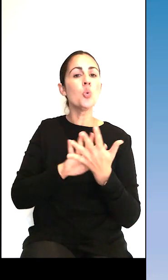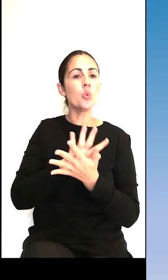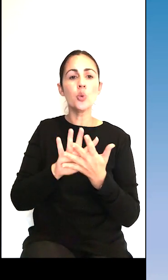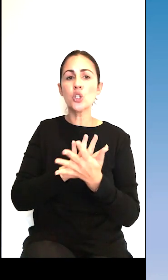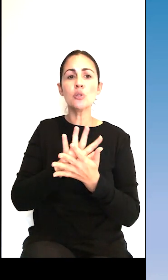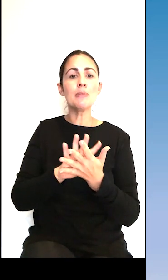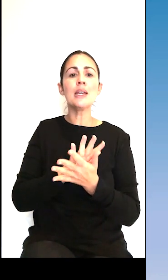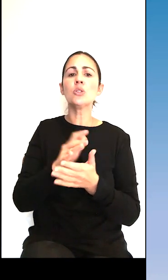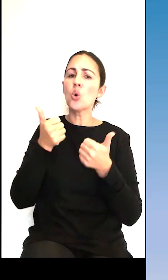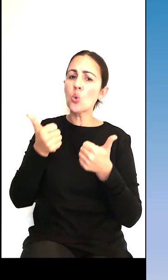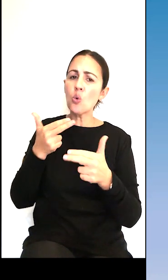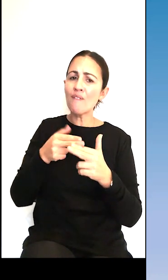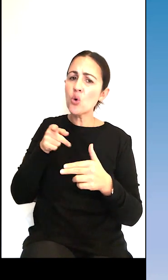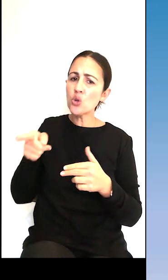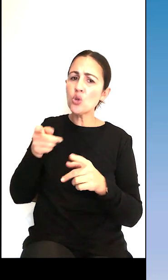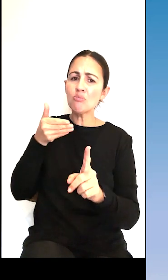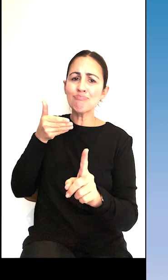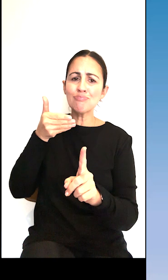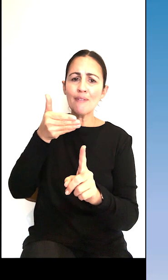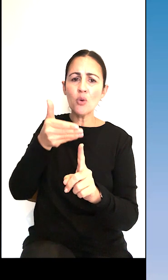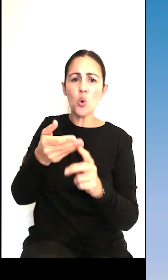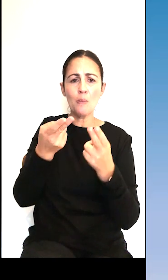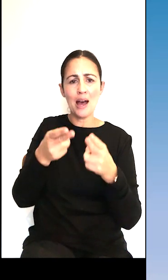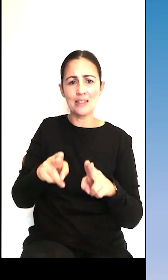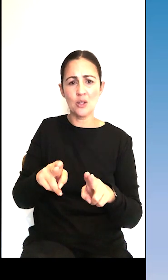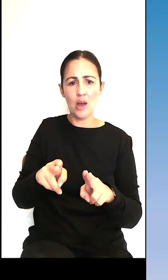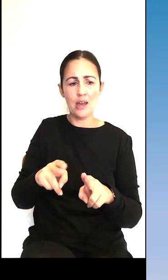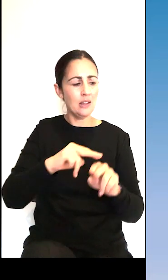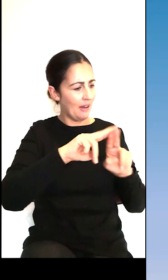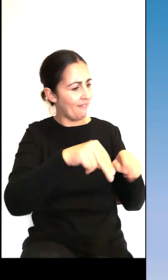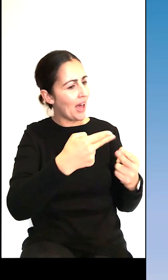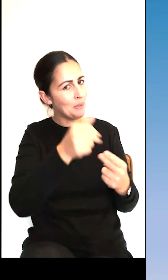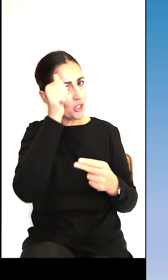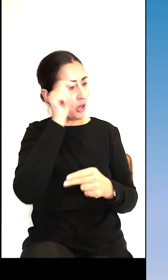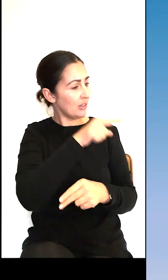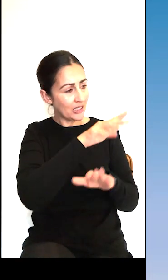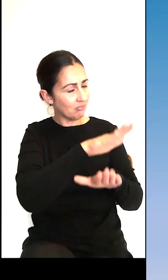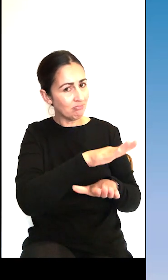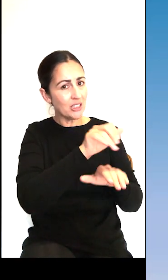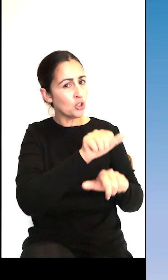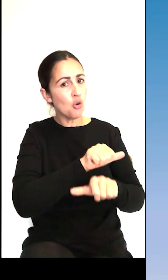life care, and and can give comfort to family members that they are following their loved one's wishes.